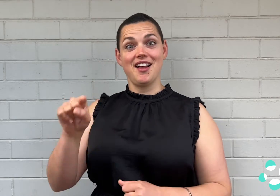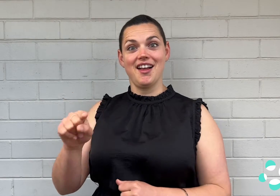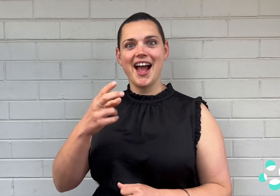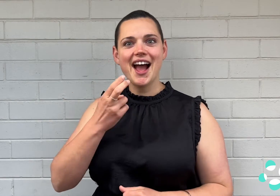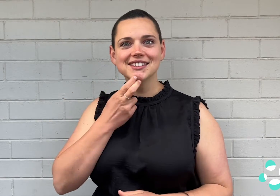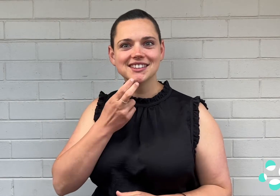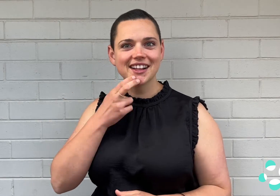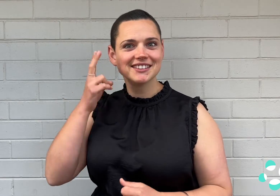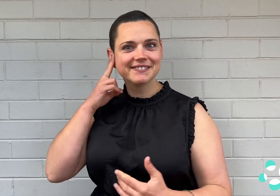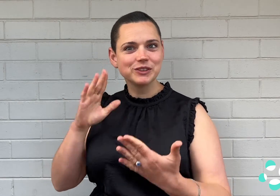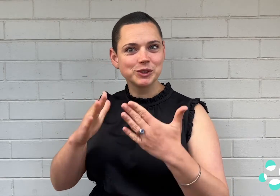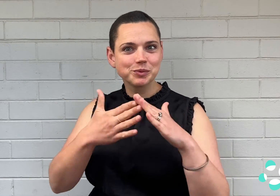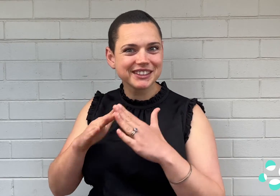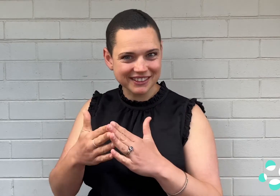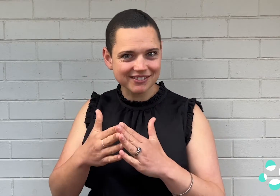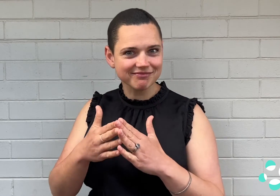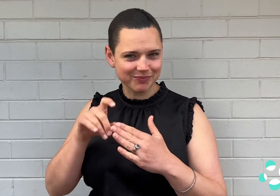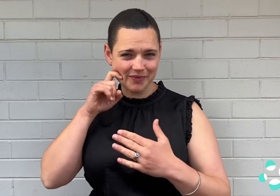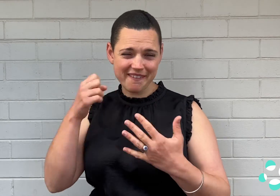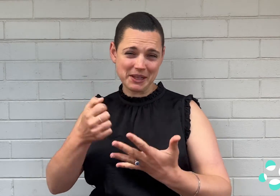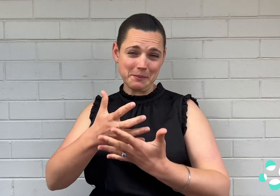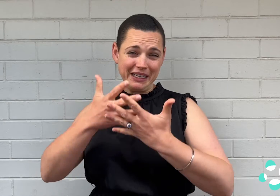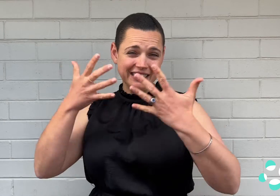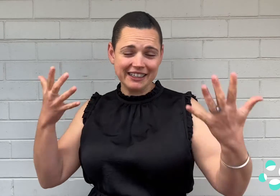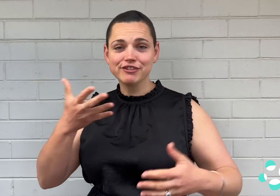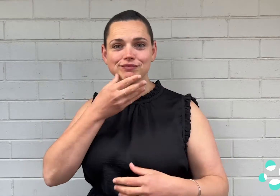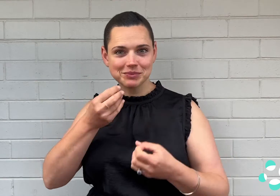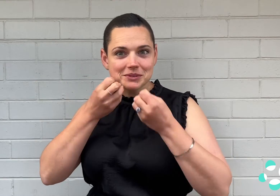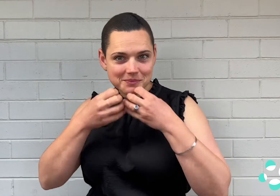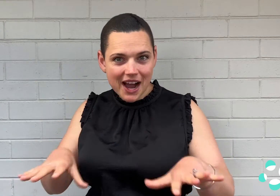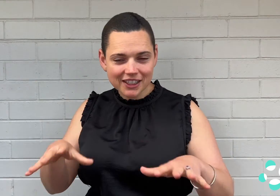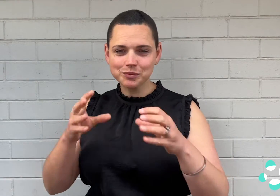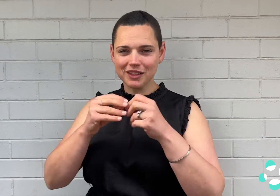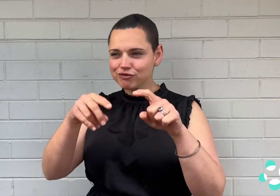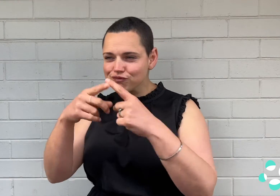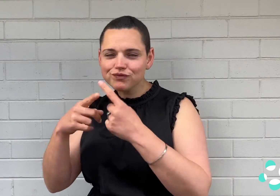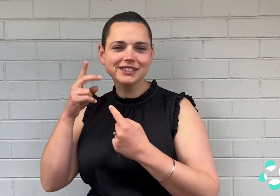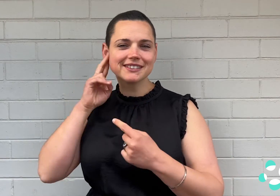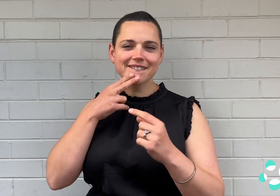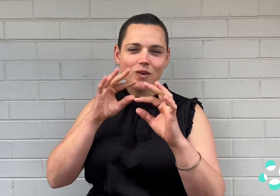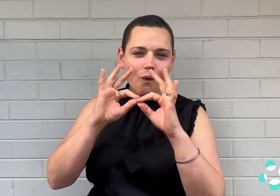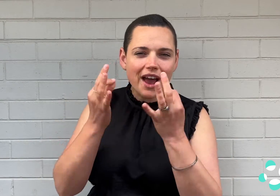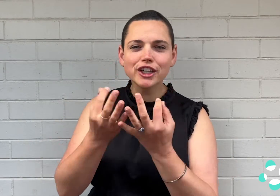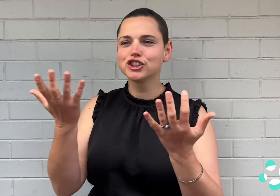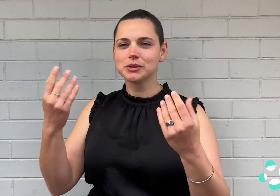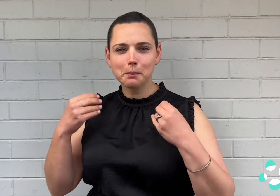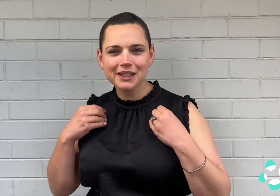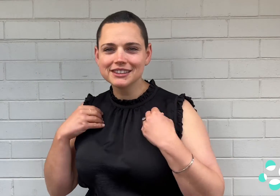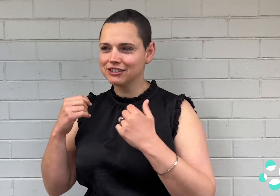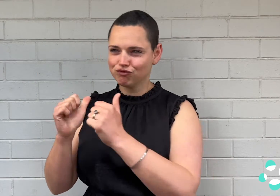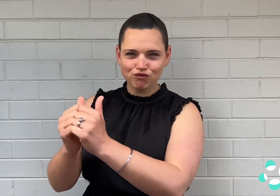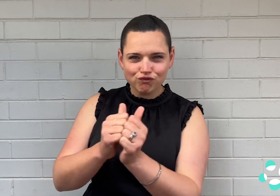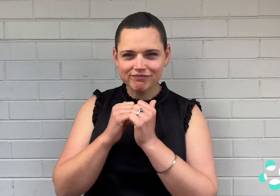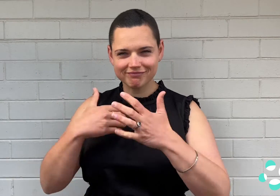The second is the Adelaide Deaf community having a big Christmas party with other deaf organisations and businesses working together